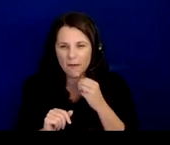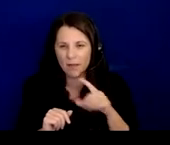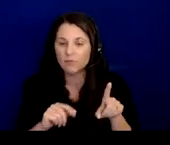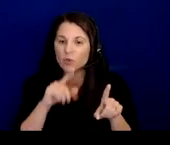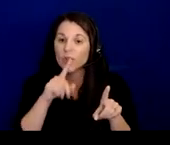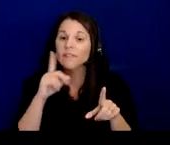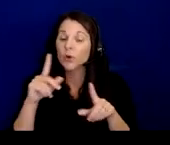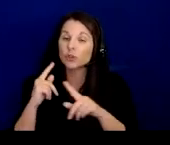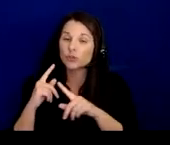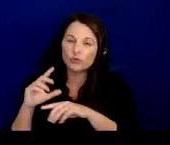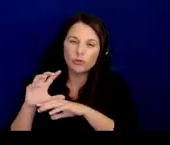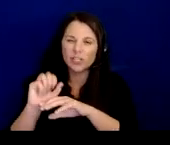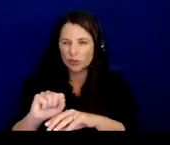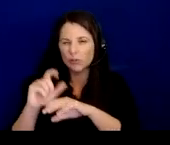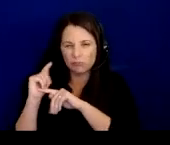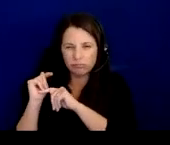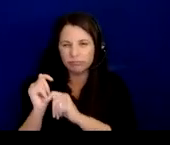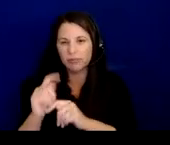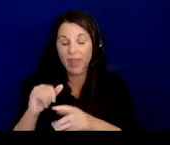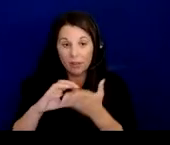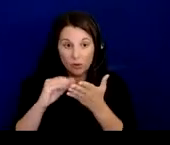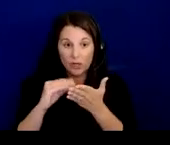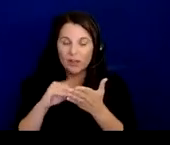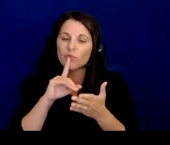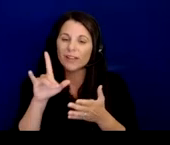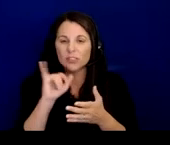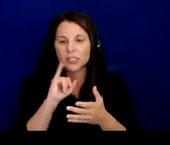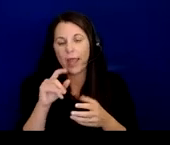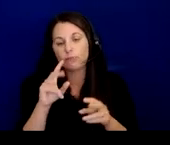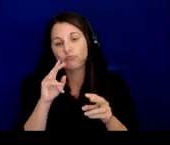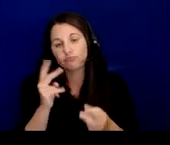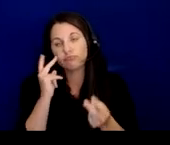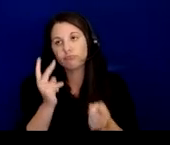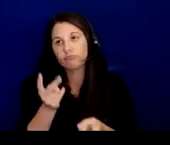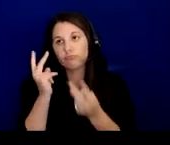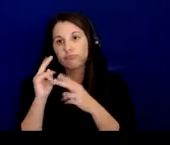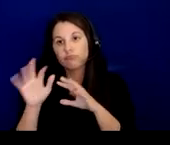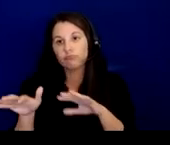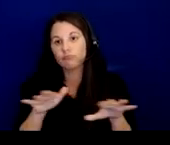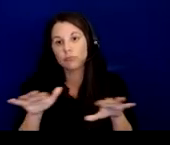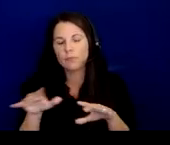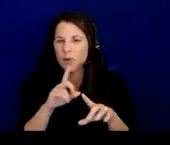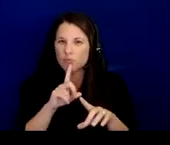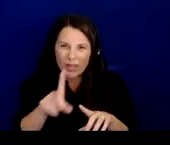You're not looking at it through a critical lens. There's not a ton of digging. There are big questions that are being asked.